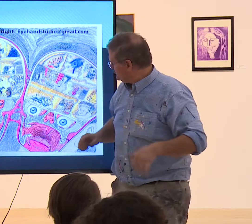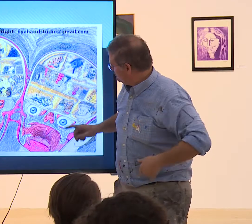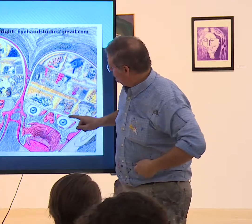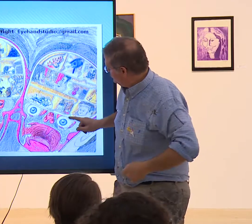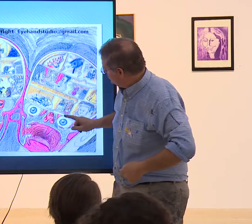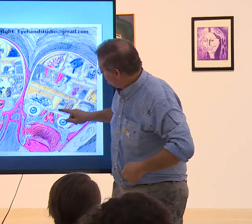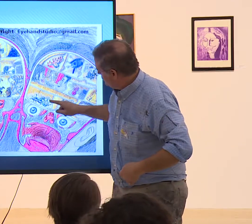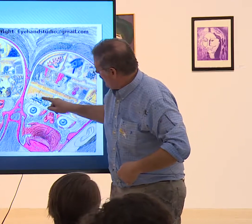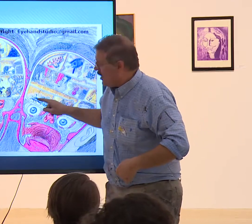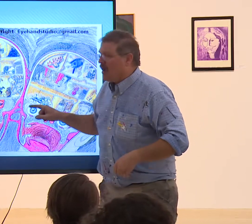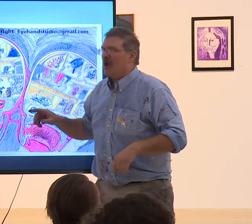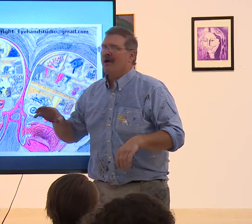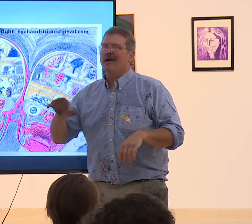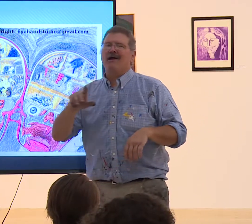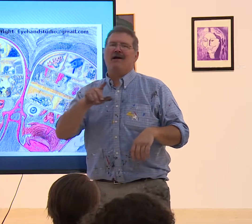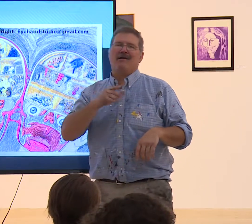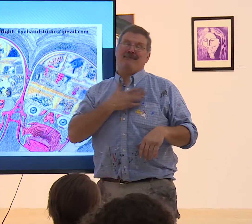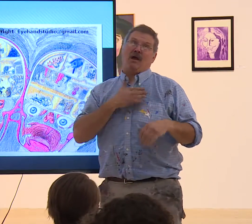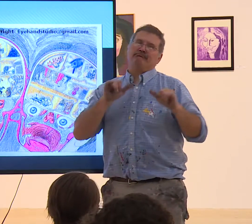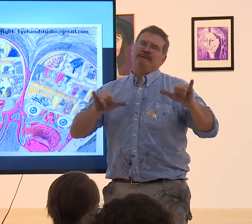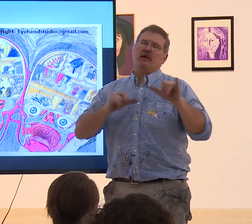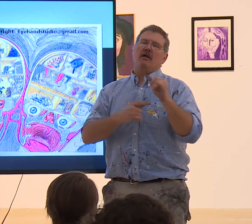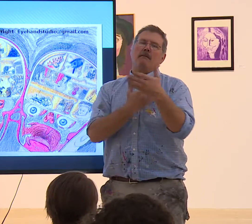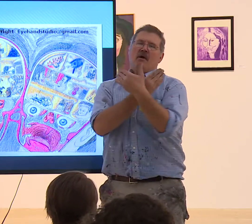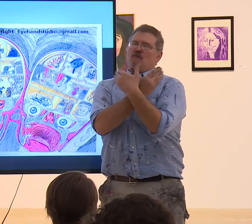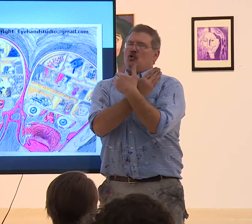having hands cut off...